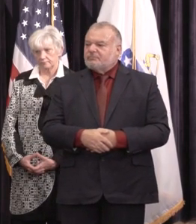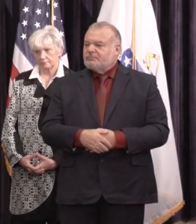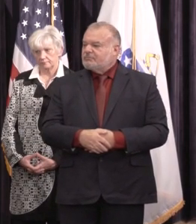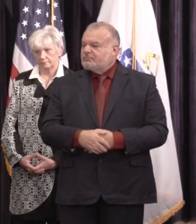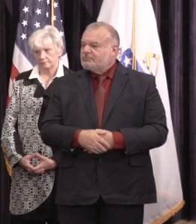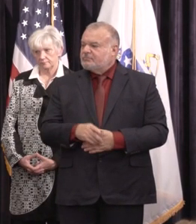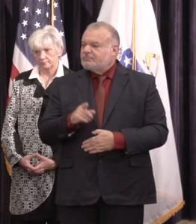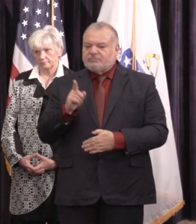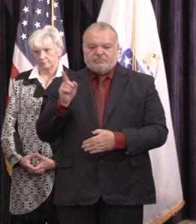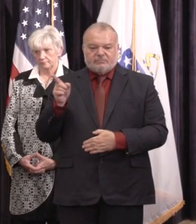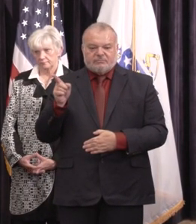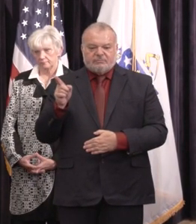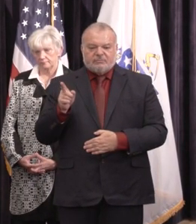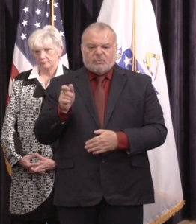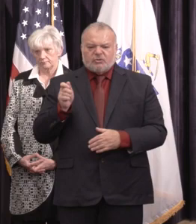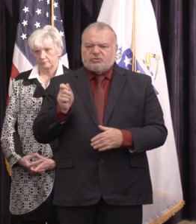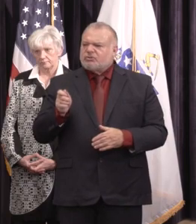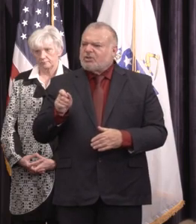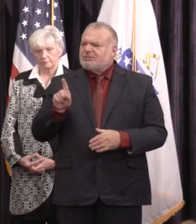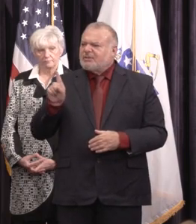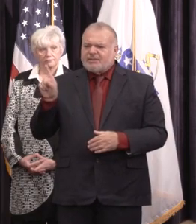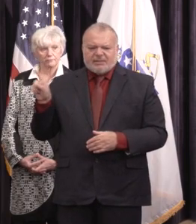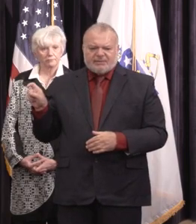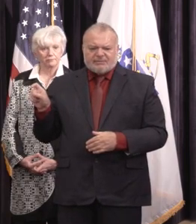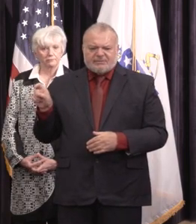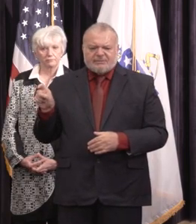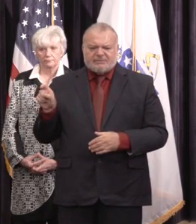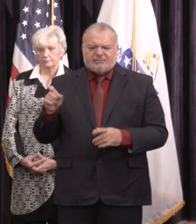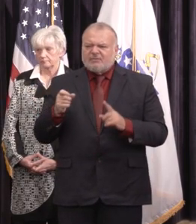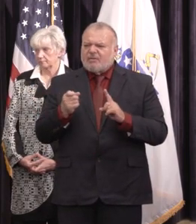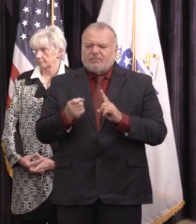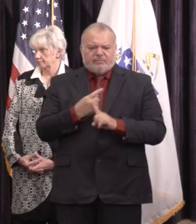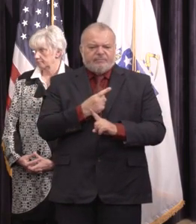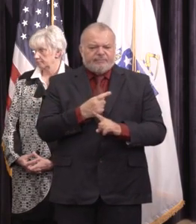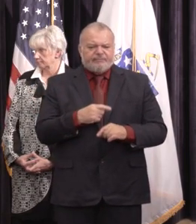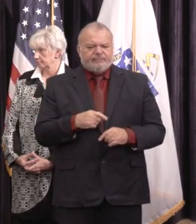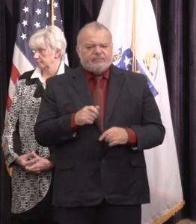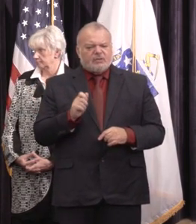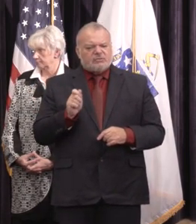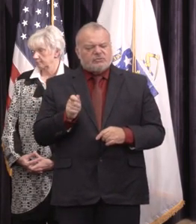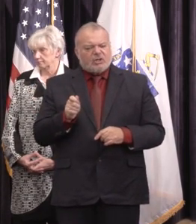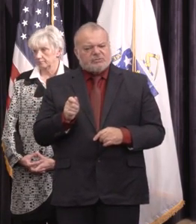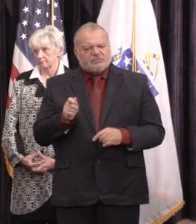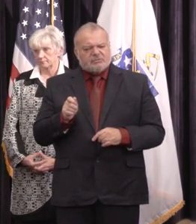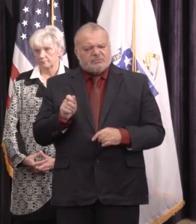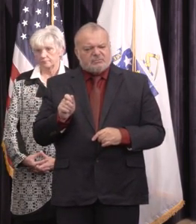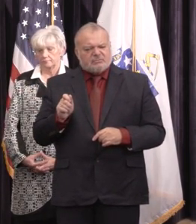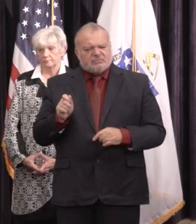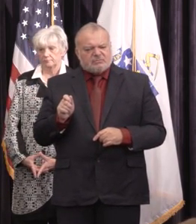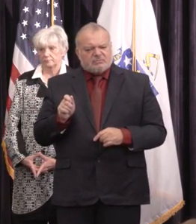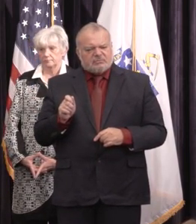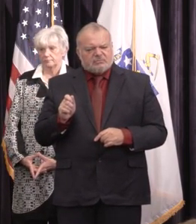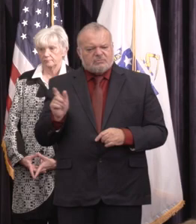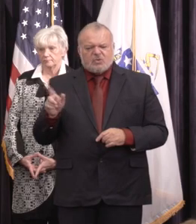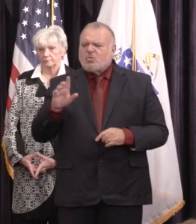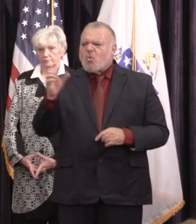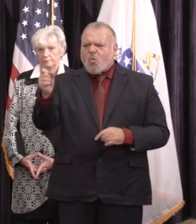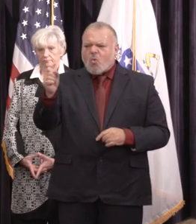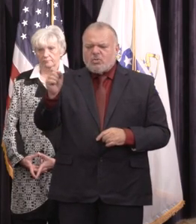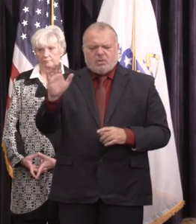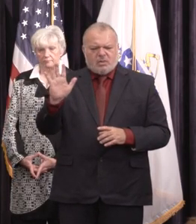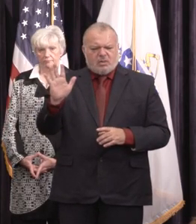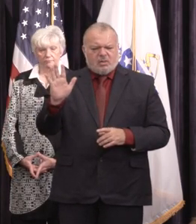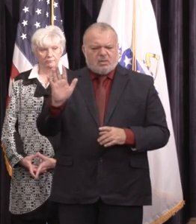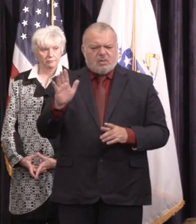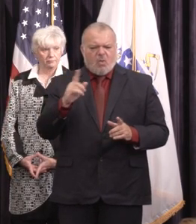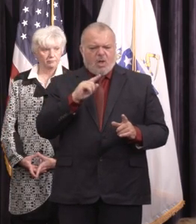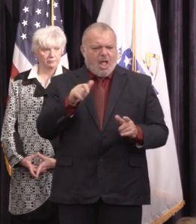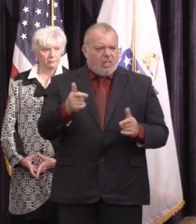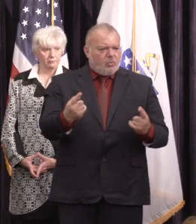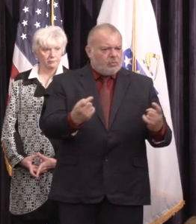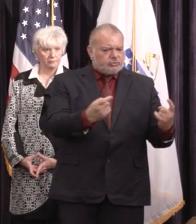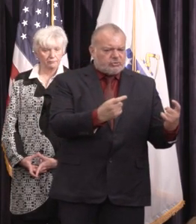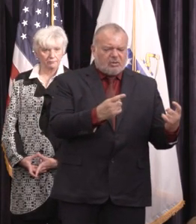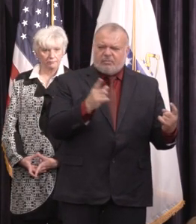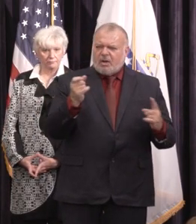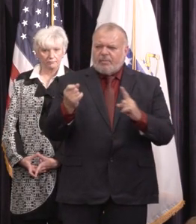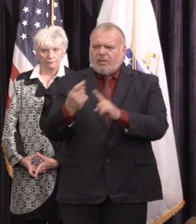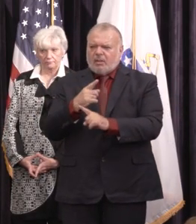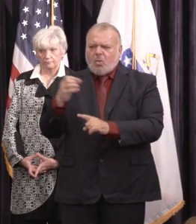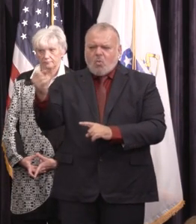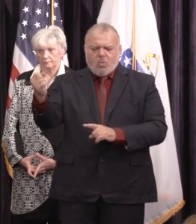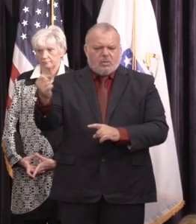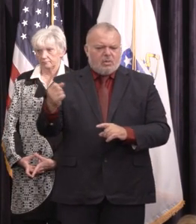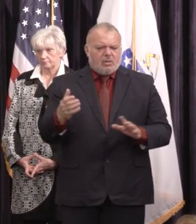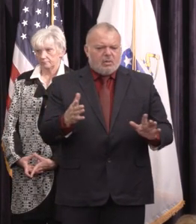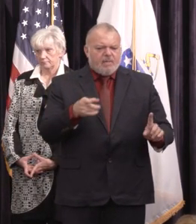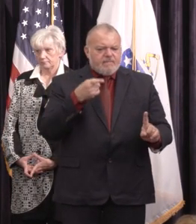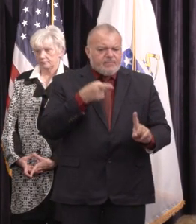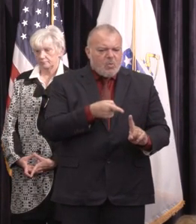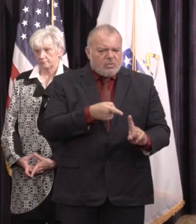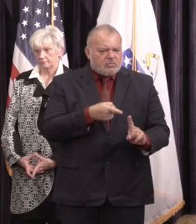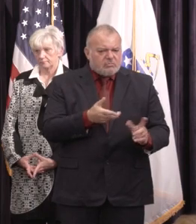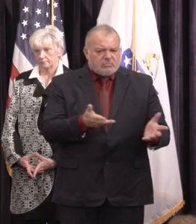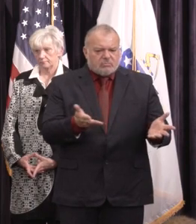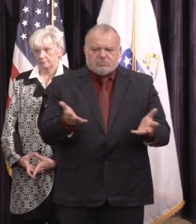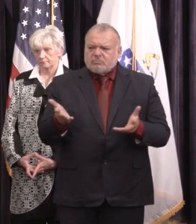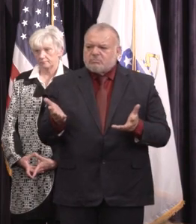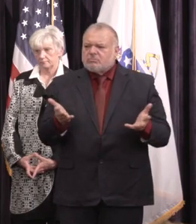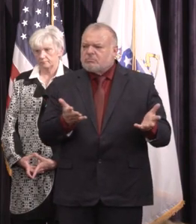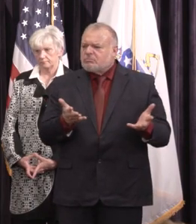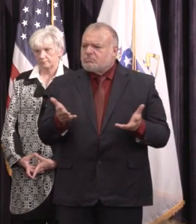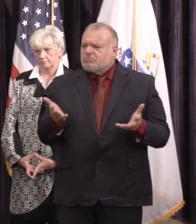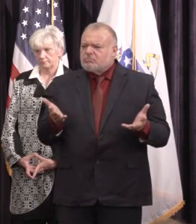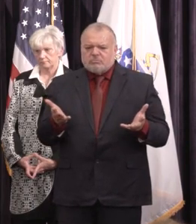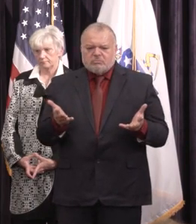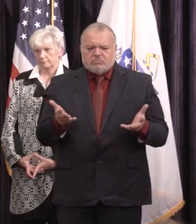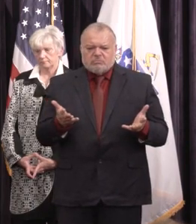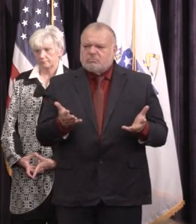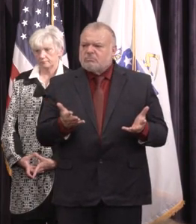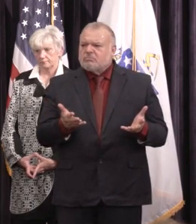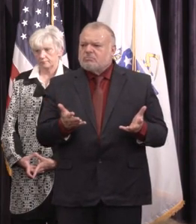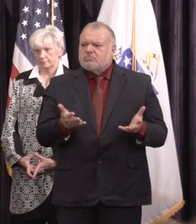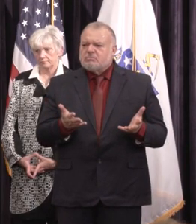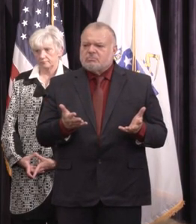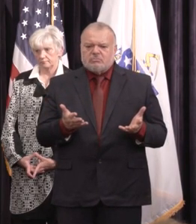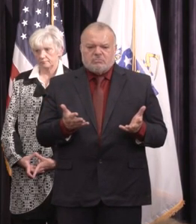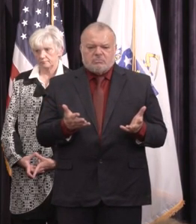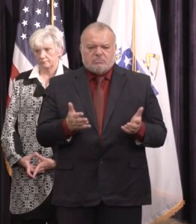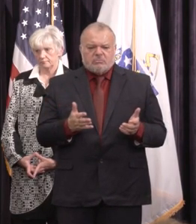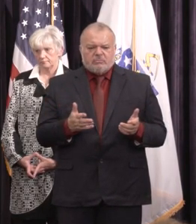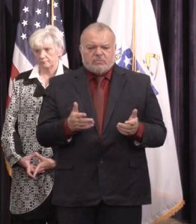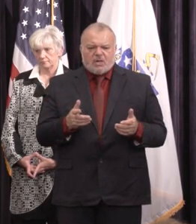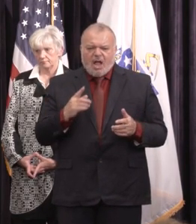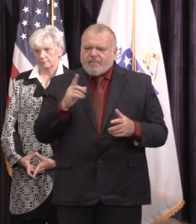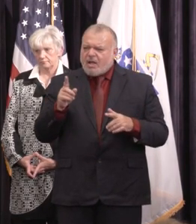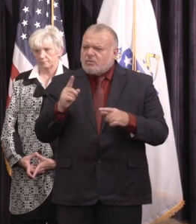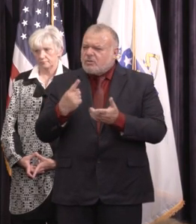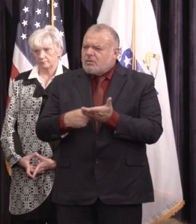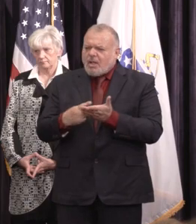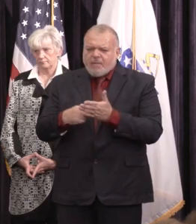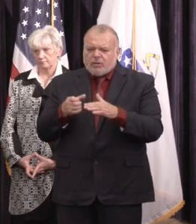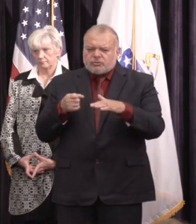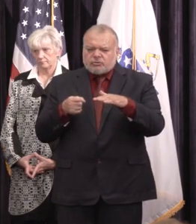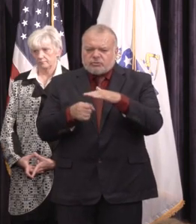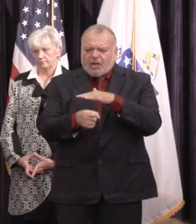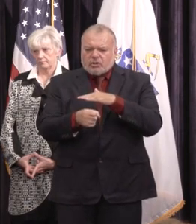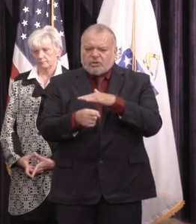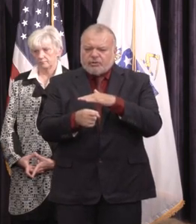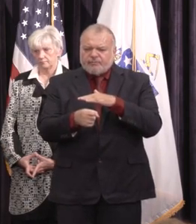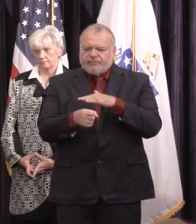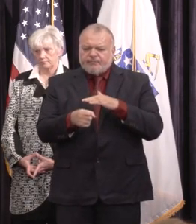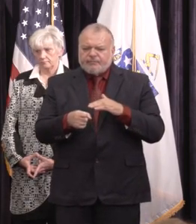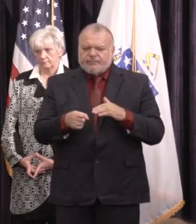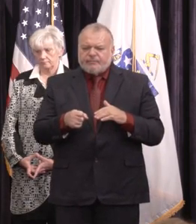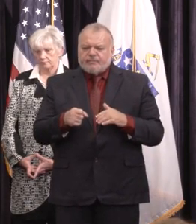Anything else on topic though? Okay. Great. >> . >> Governor Healey: Well,